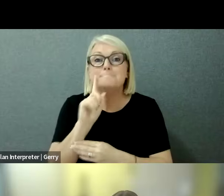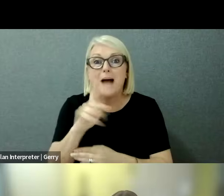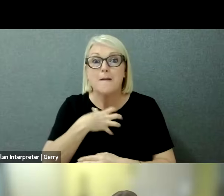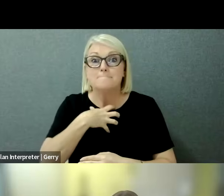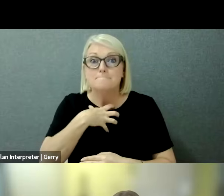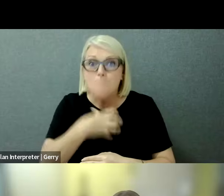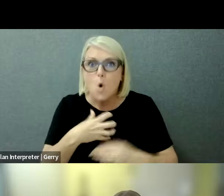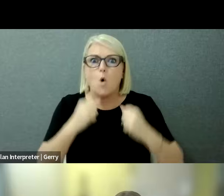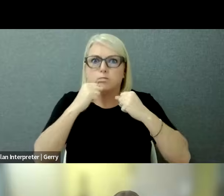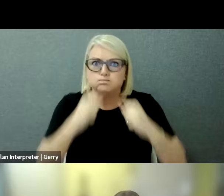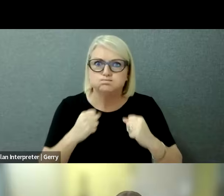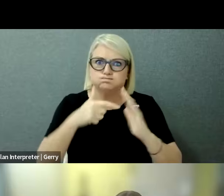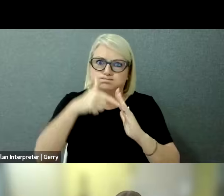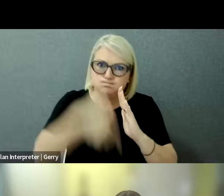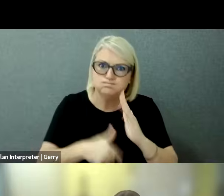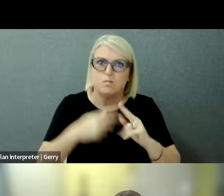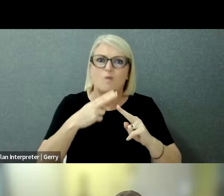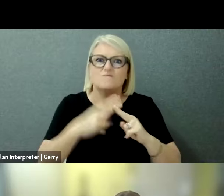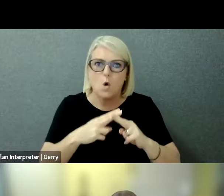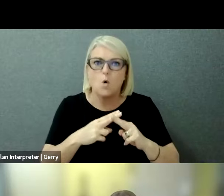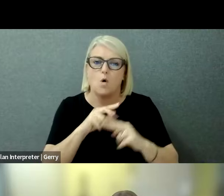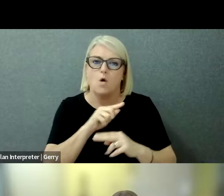to happen with Thriving Kids because all the families that can, and Caroline just referred